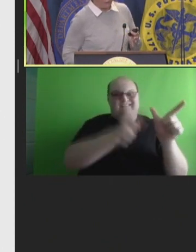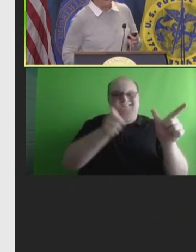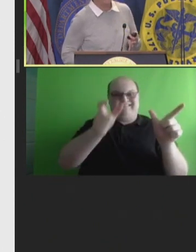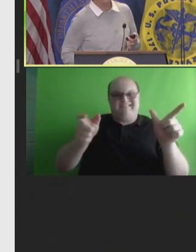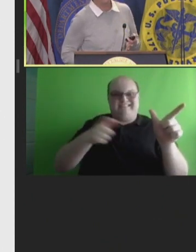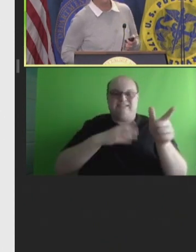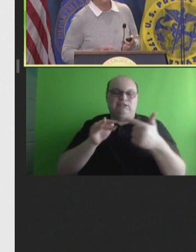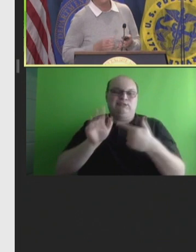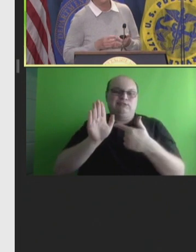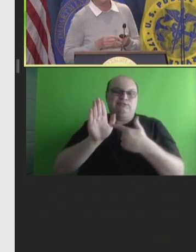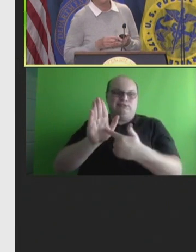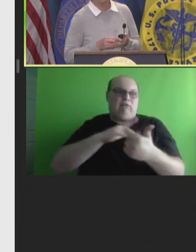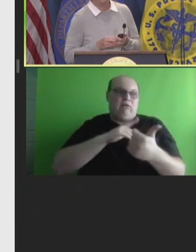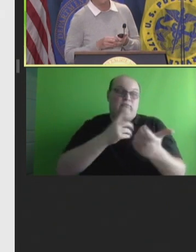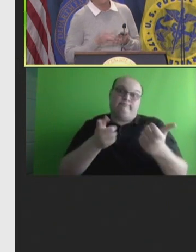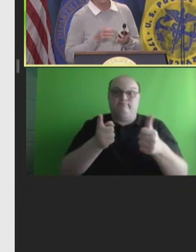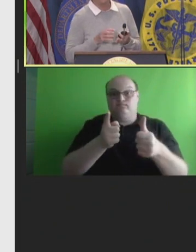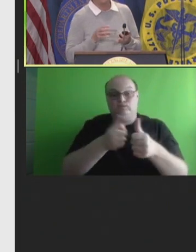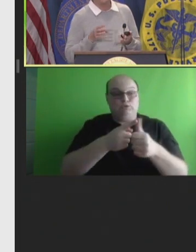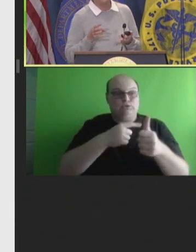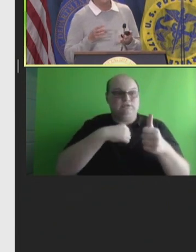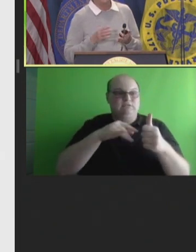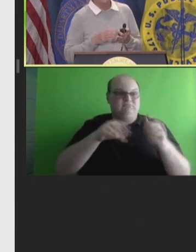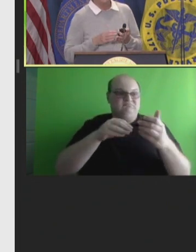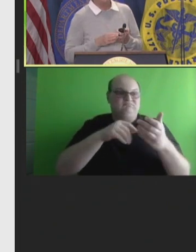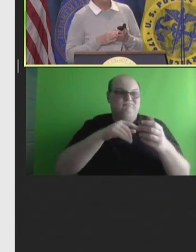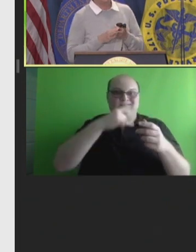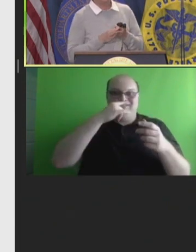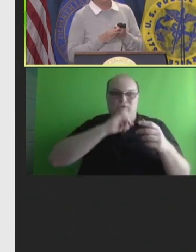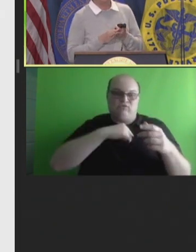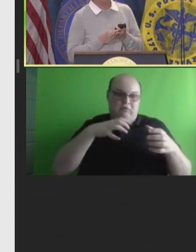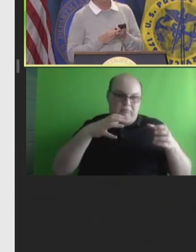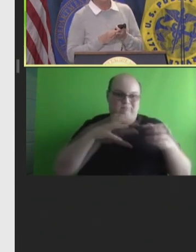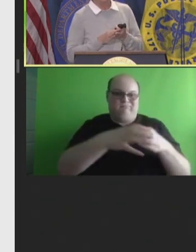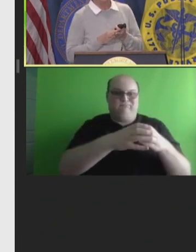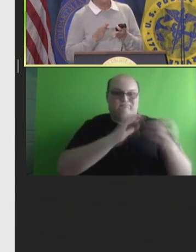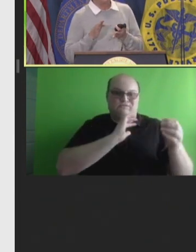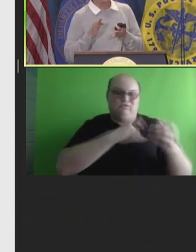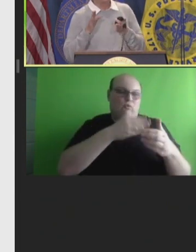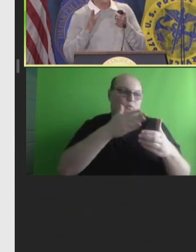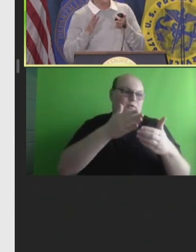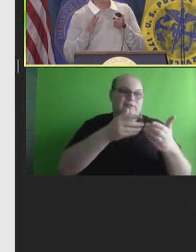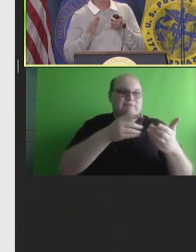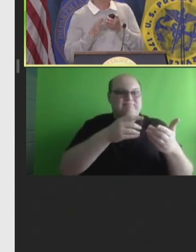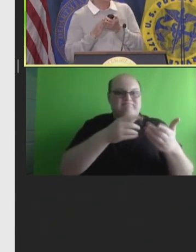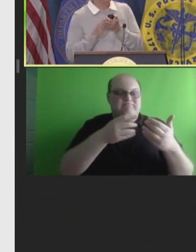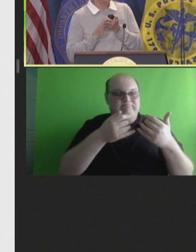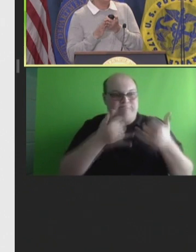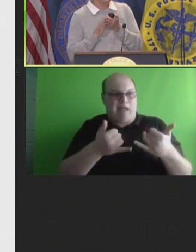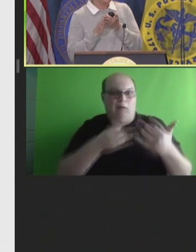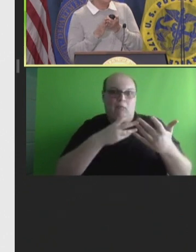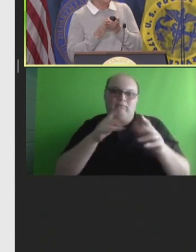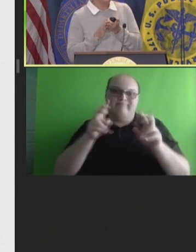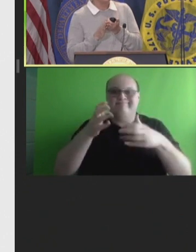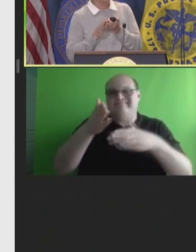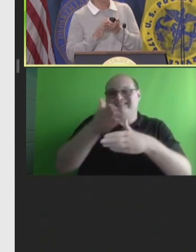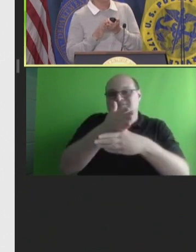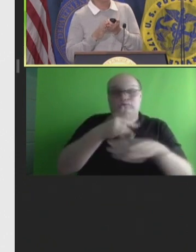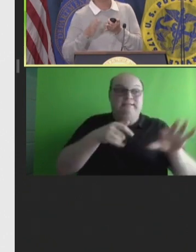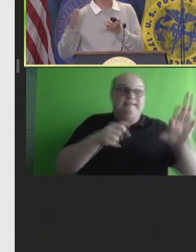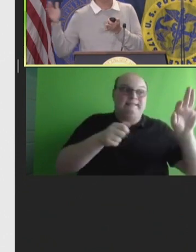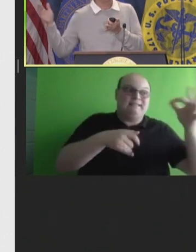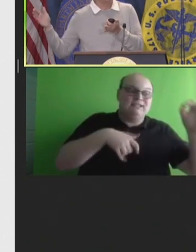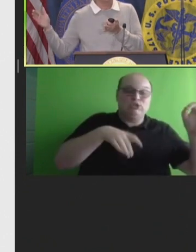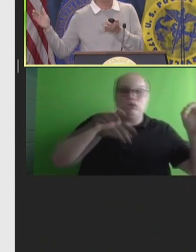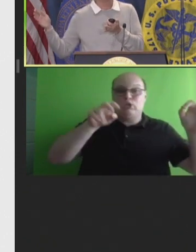there's a cohort of children in between -- that are now in between 19 to 35 months before they're